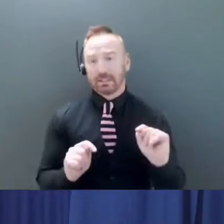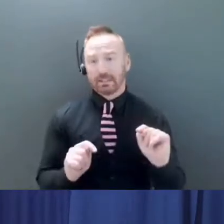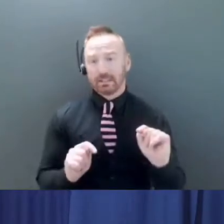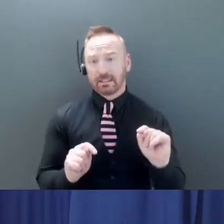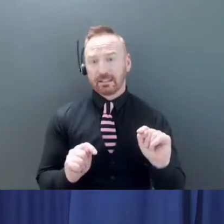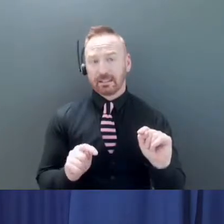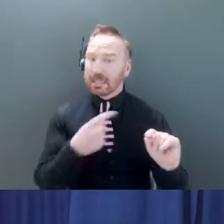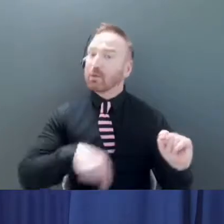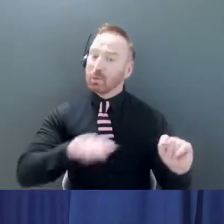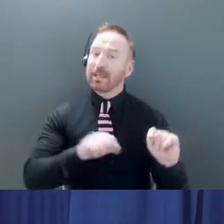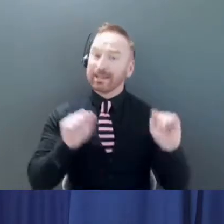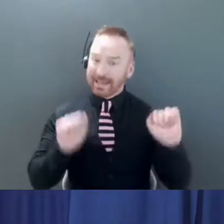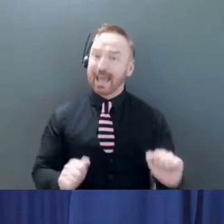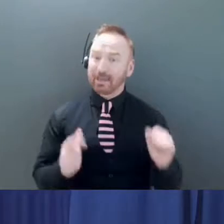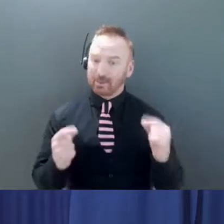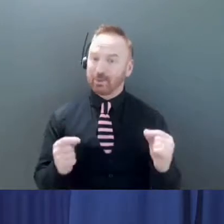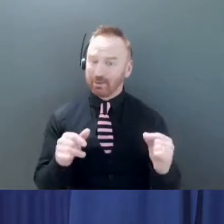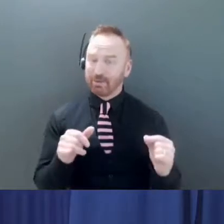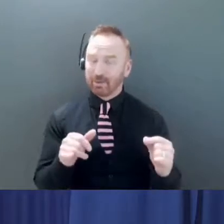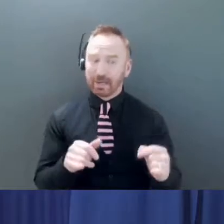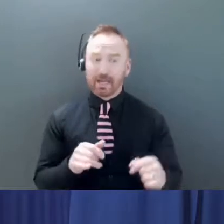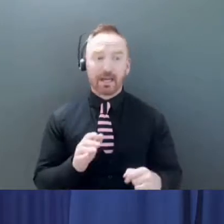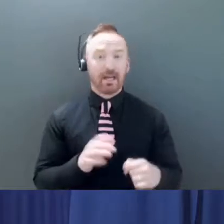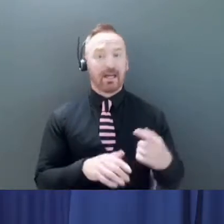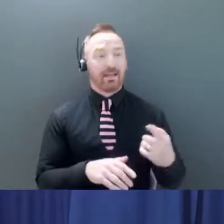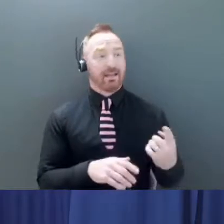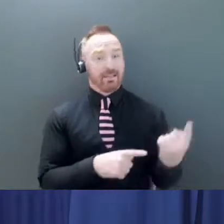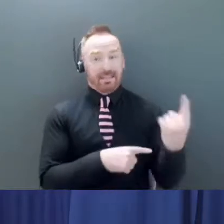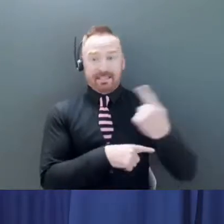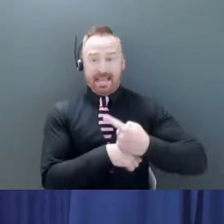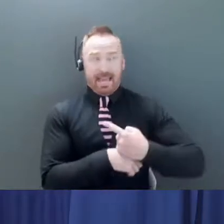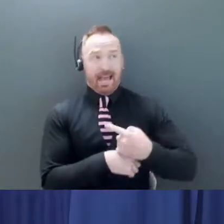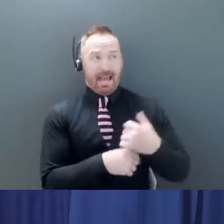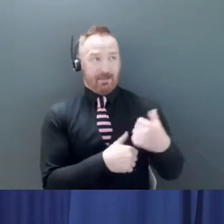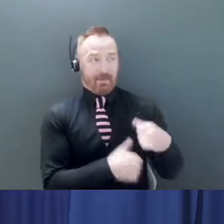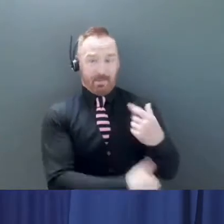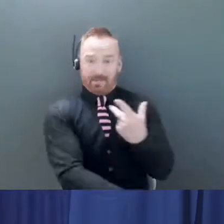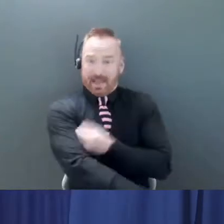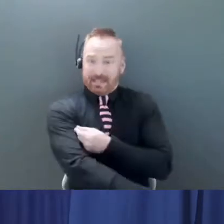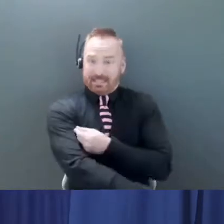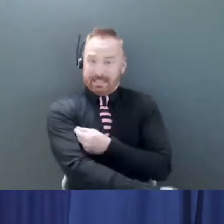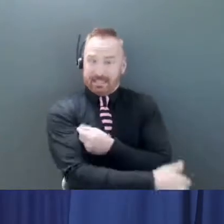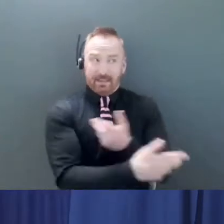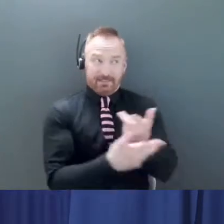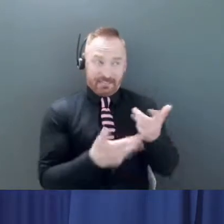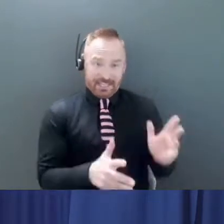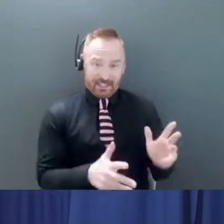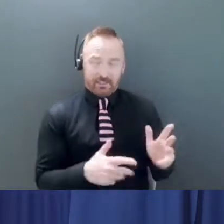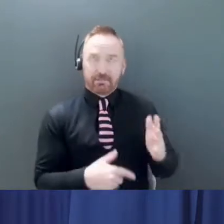taken the step to get your shot, please do so. This is what we can do. I know the day that I received